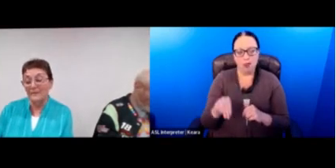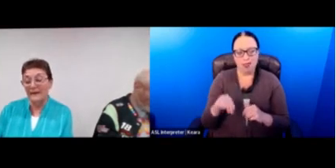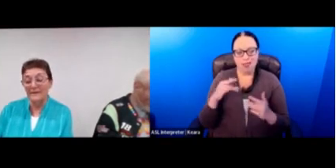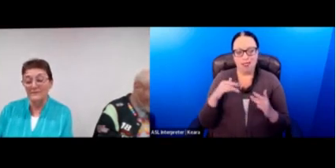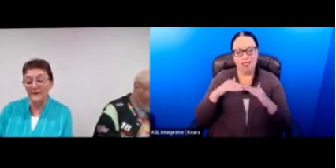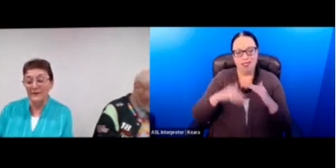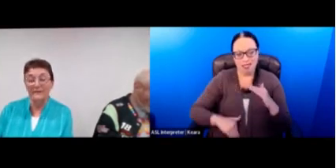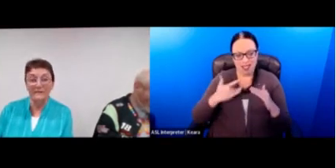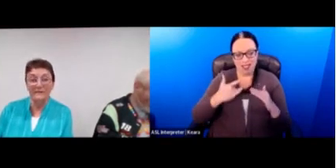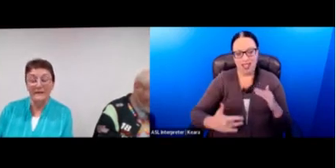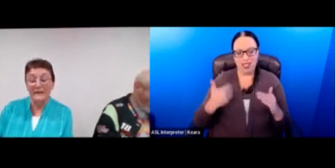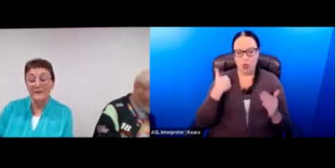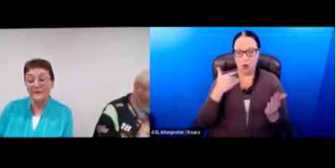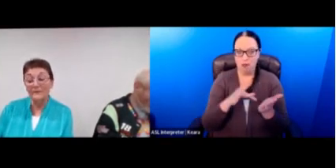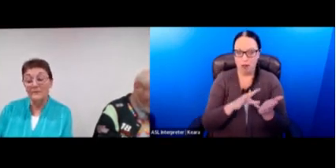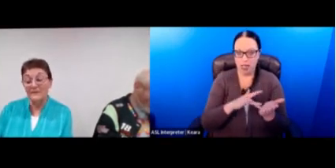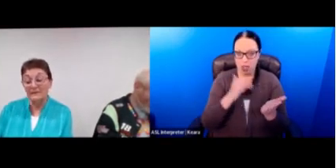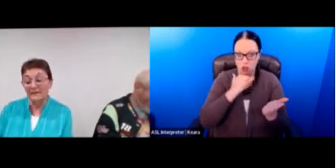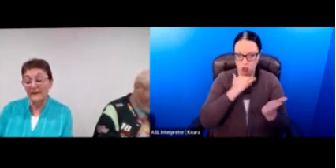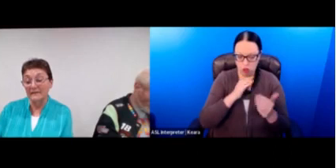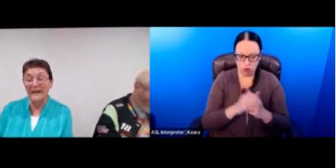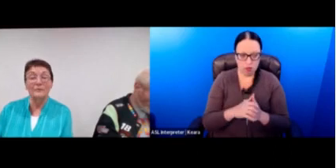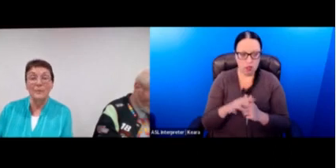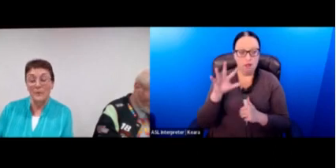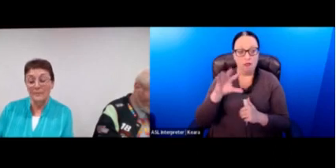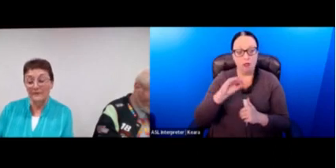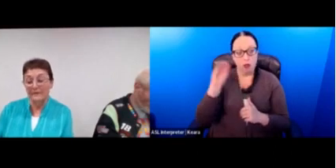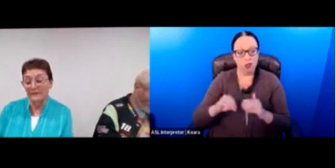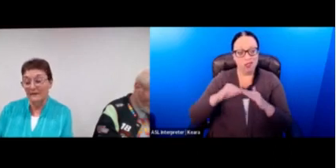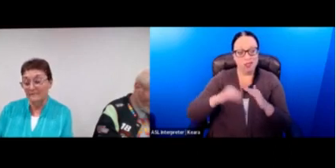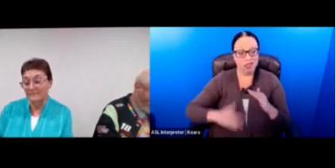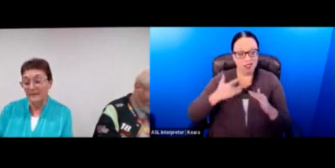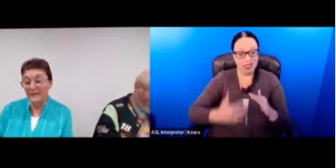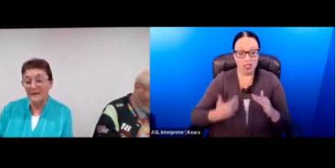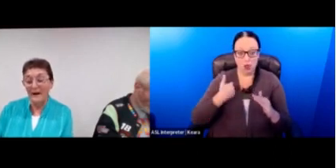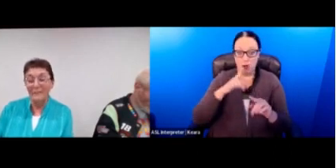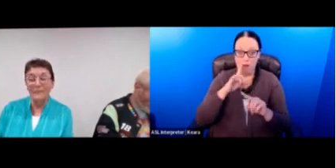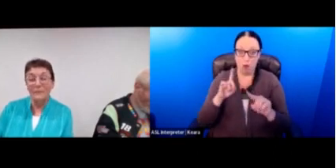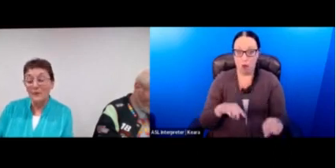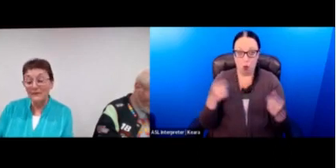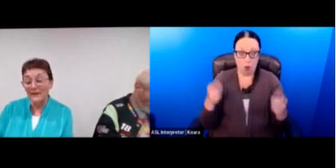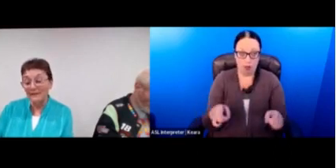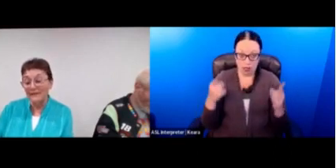medication variance, they're 50% less likely to have a reportable incident. We proved in Tennessee